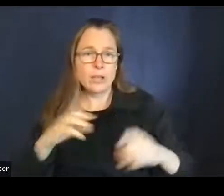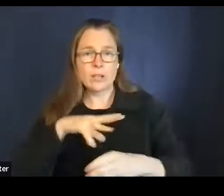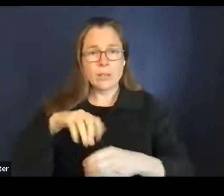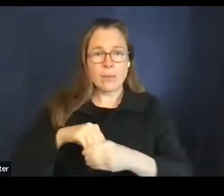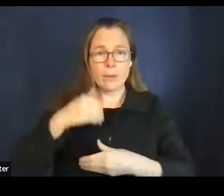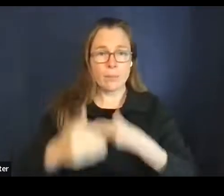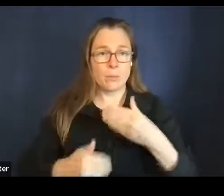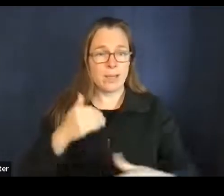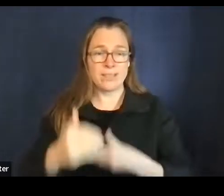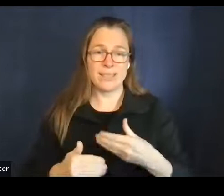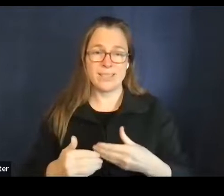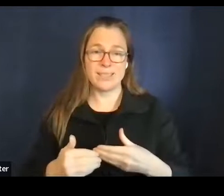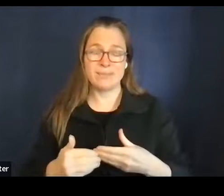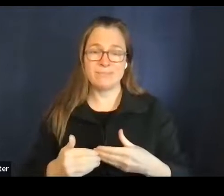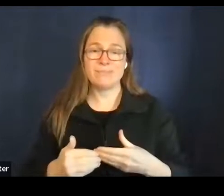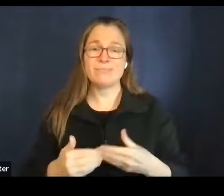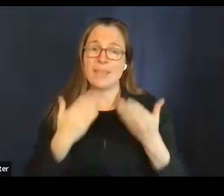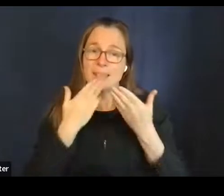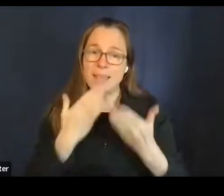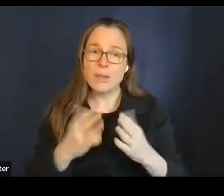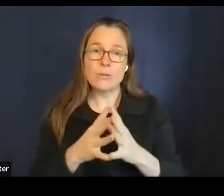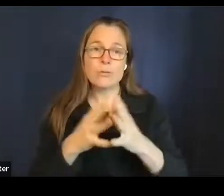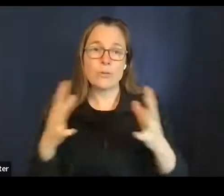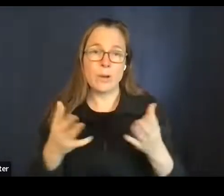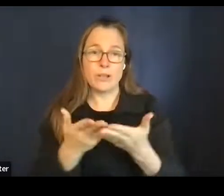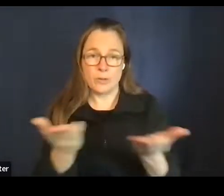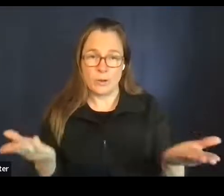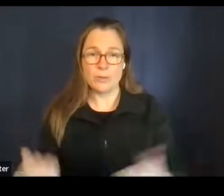We couldn't have done this without our partners.